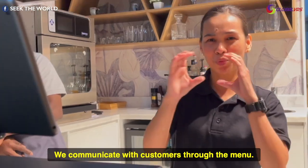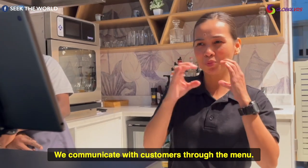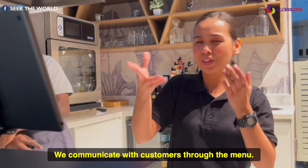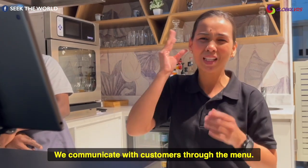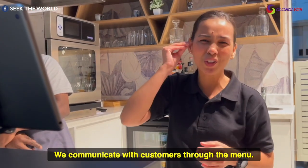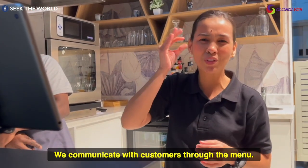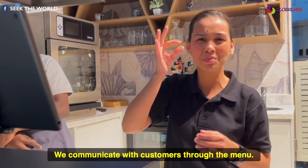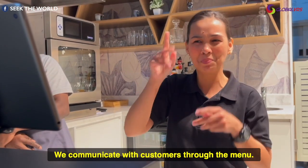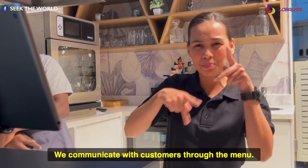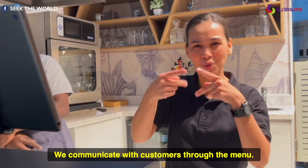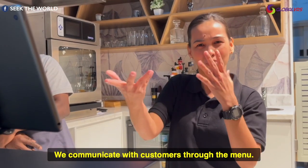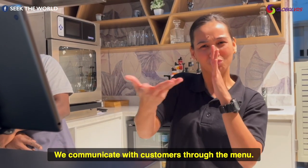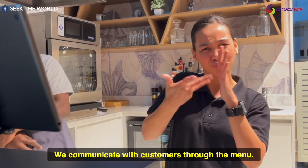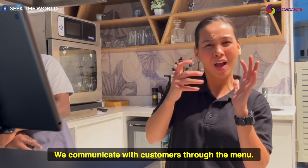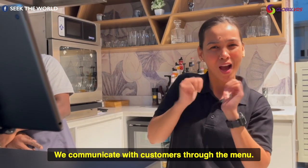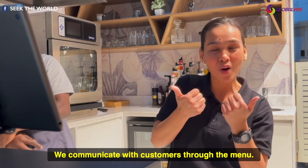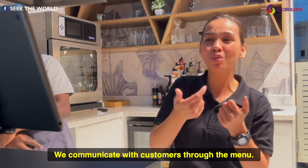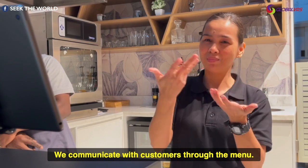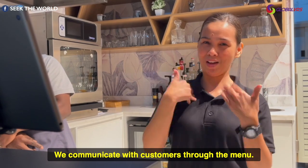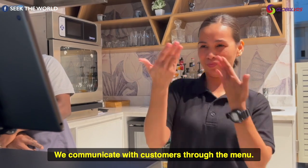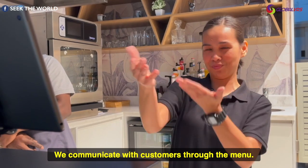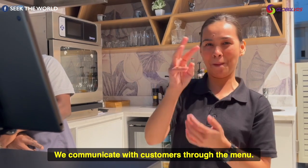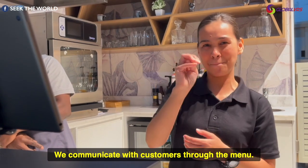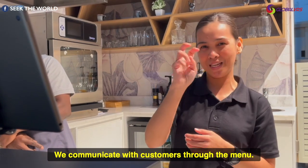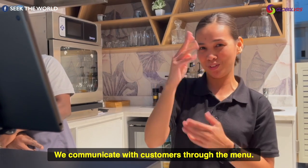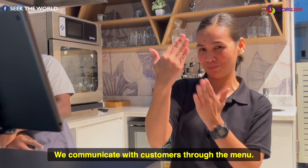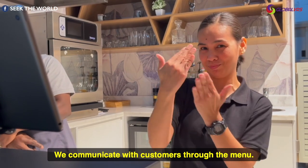We communicate with customers through the menu.